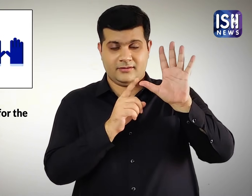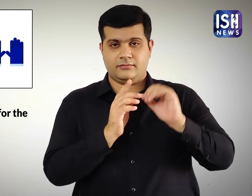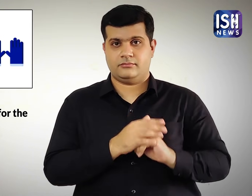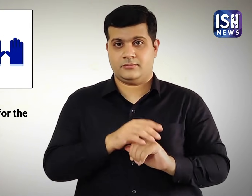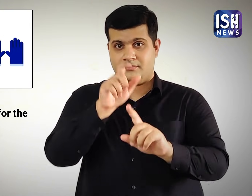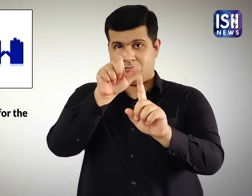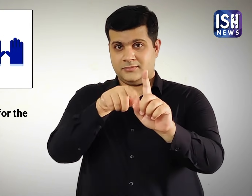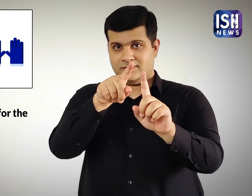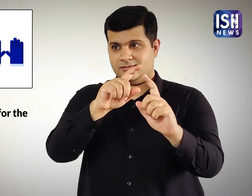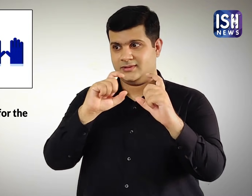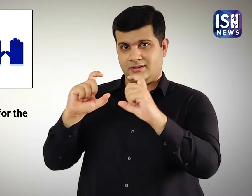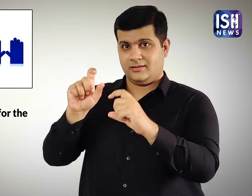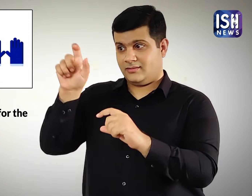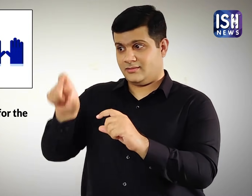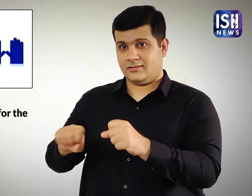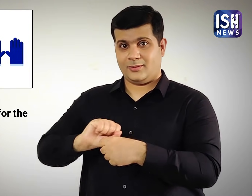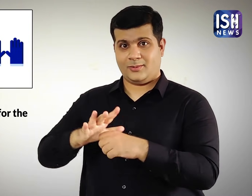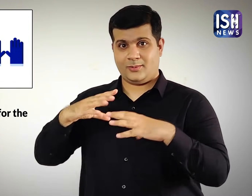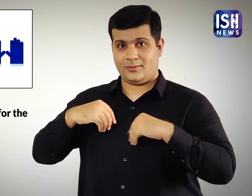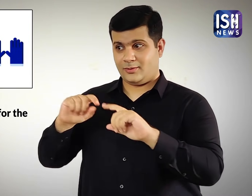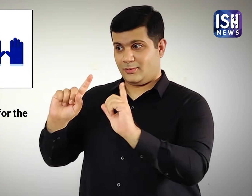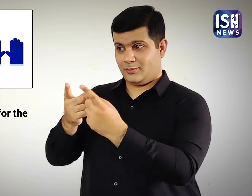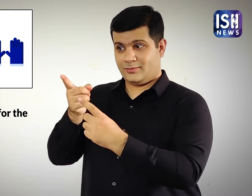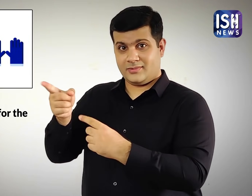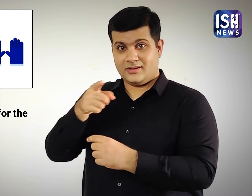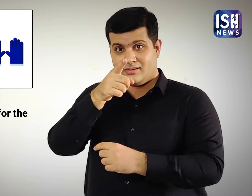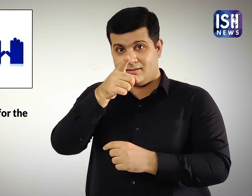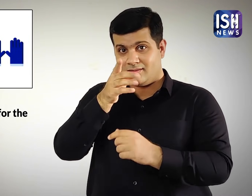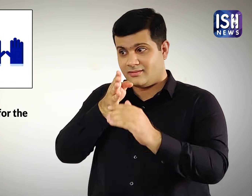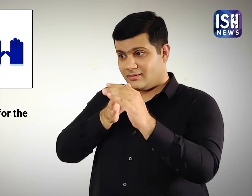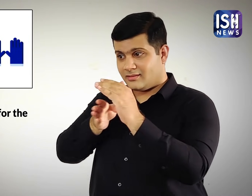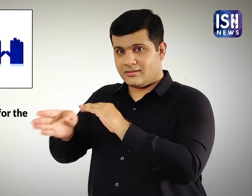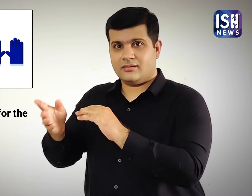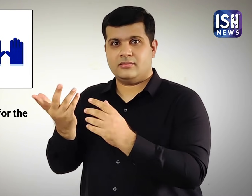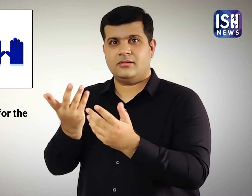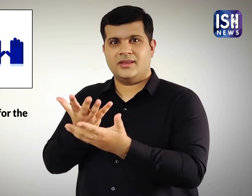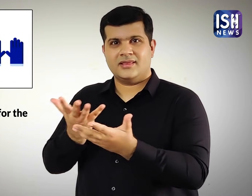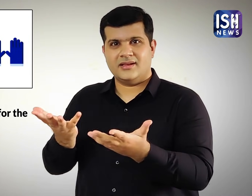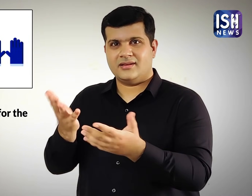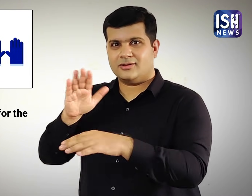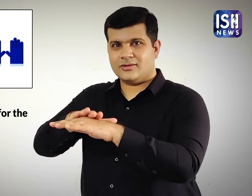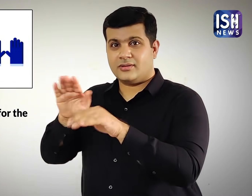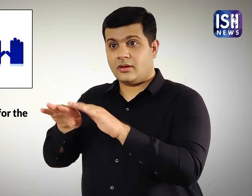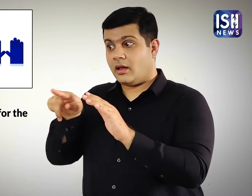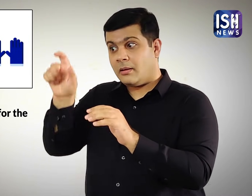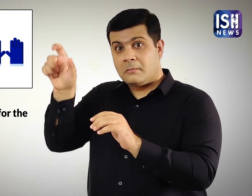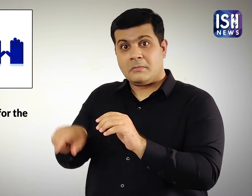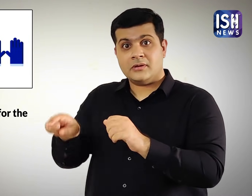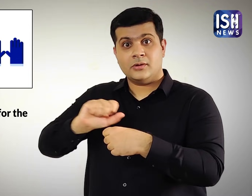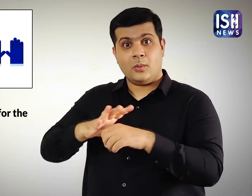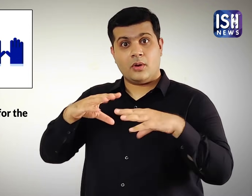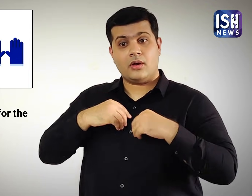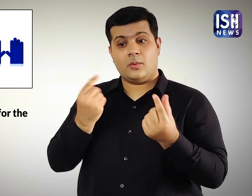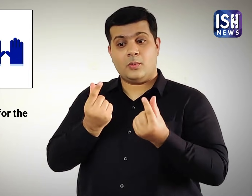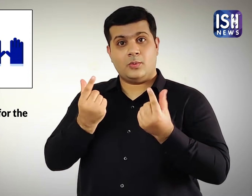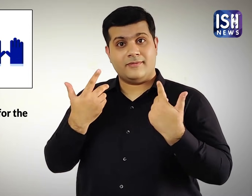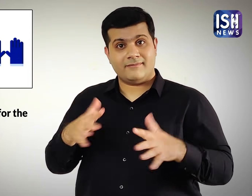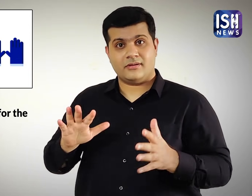5. Before entering the COVID patient's room, and handling the patient's